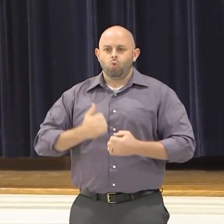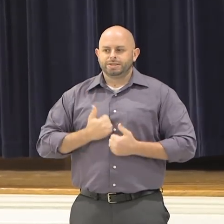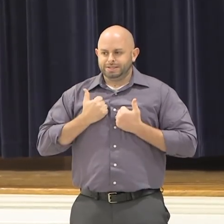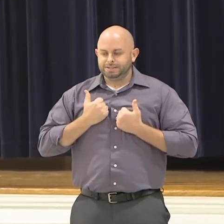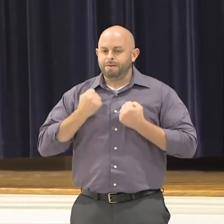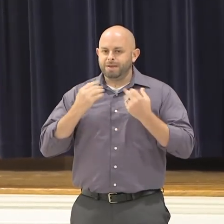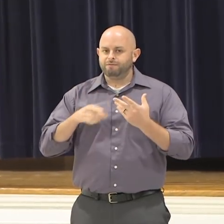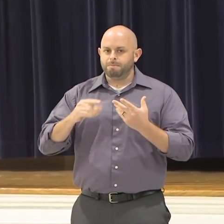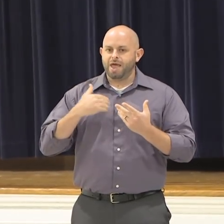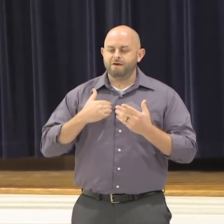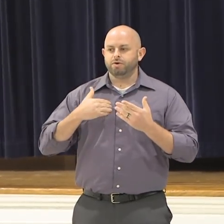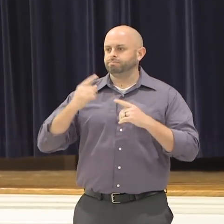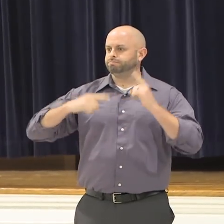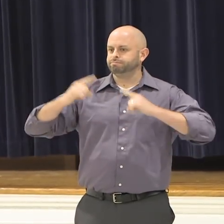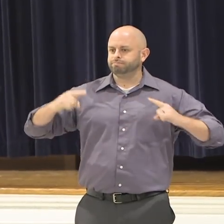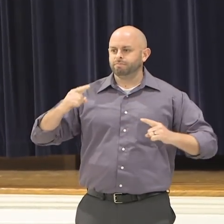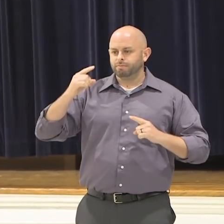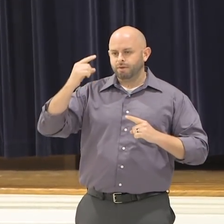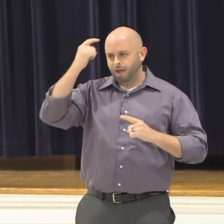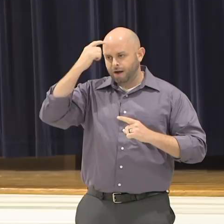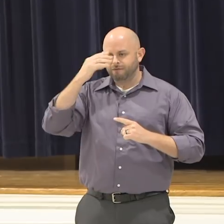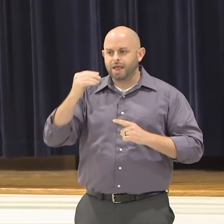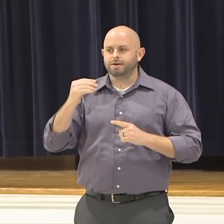have a wide range of cognitive and physical disabilities tweaked to meet